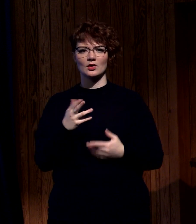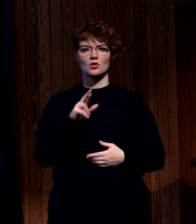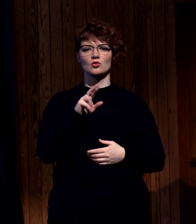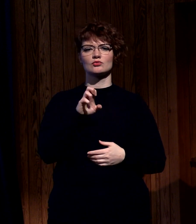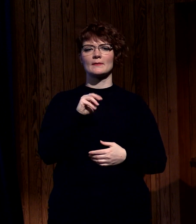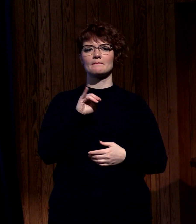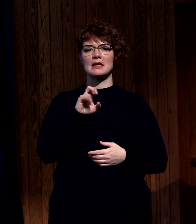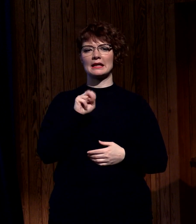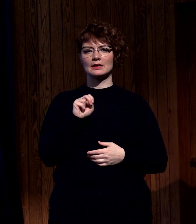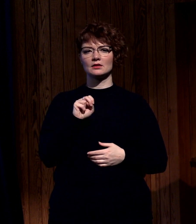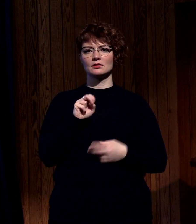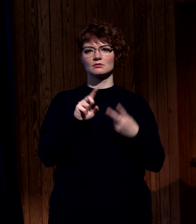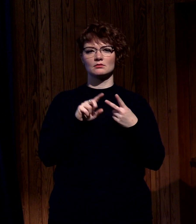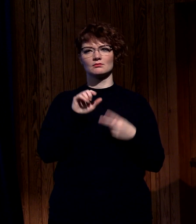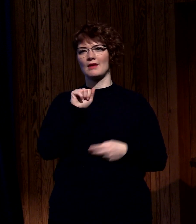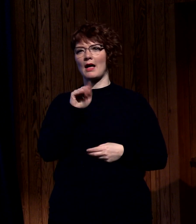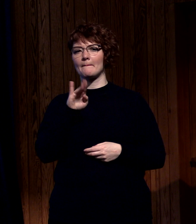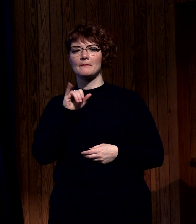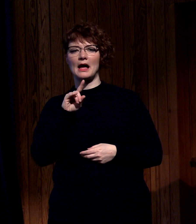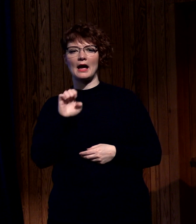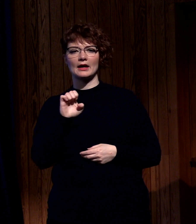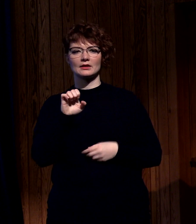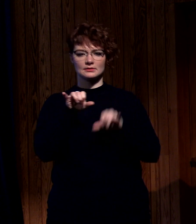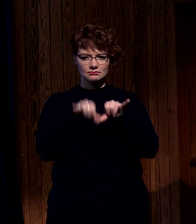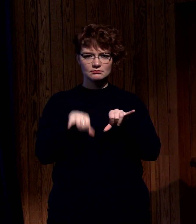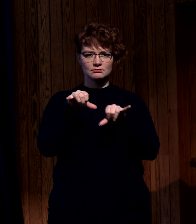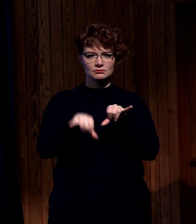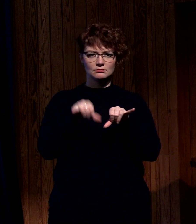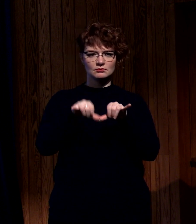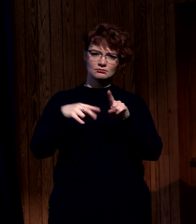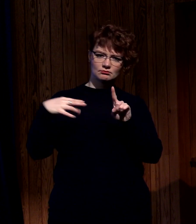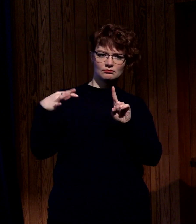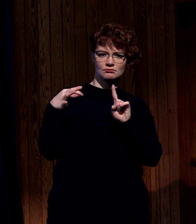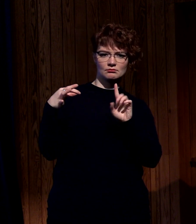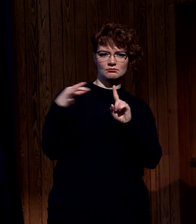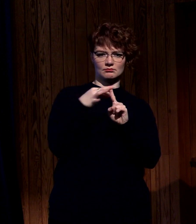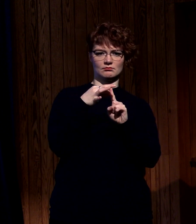abide. And for a second, just notice the relational language